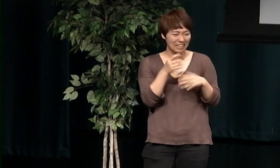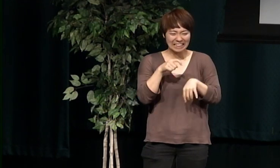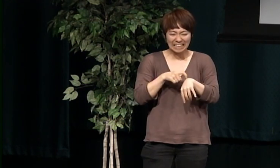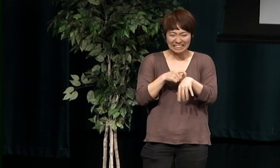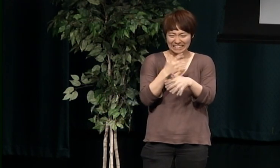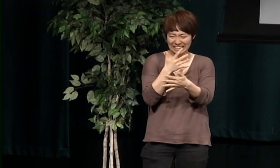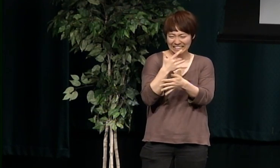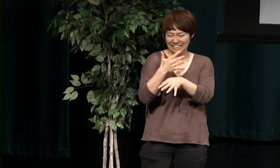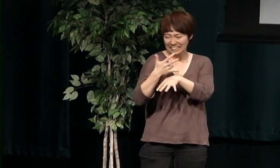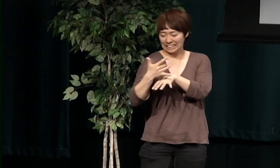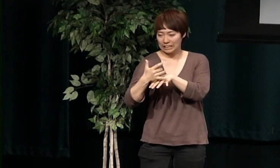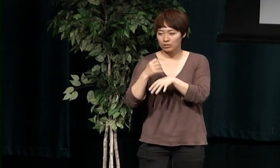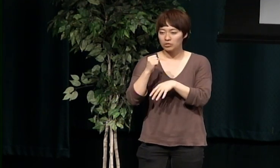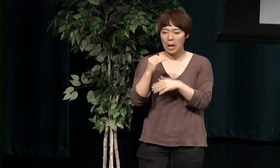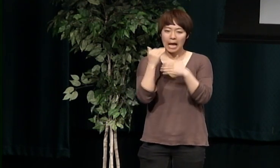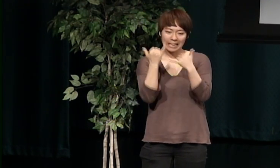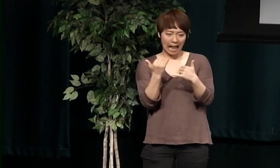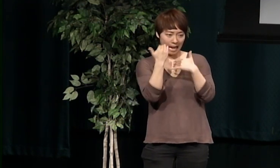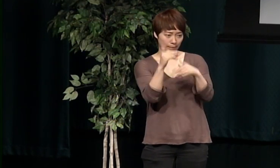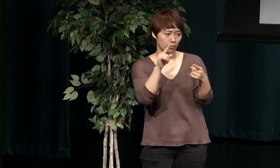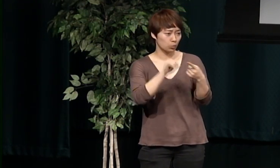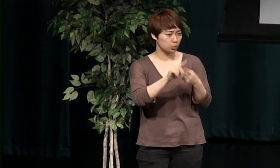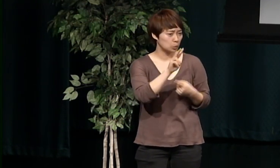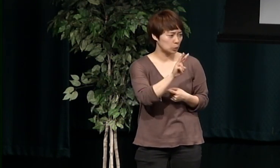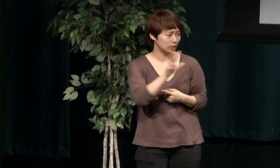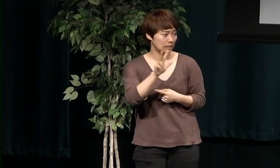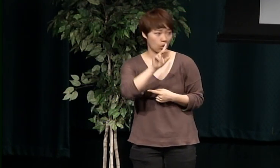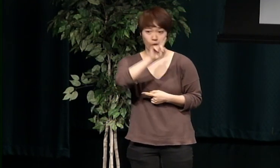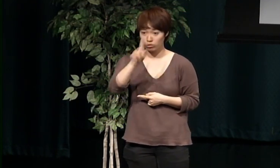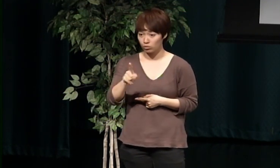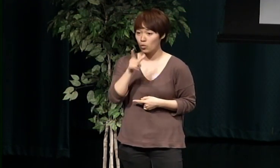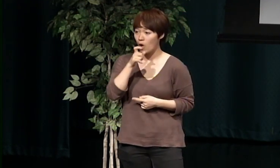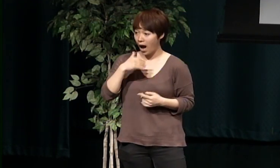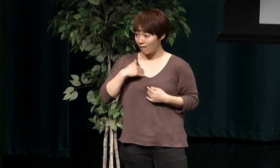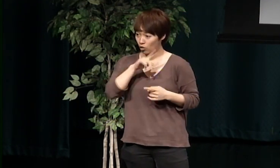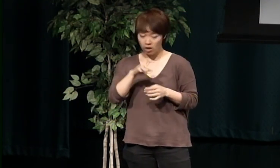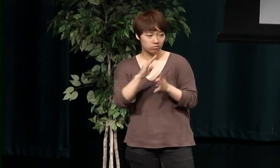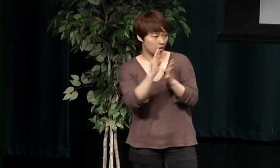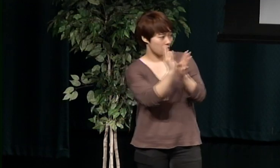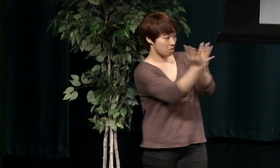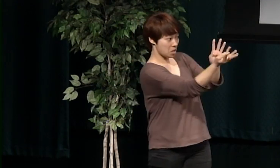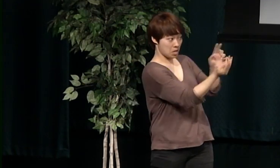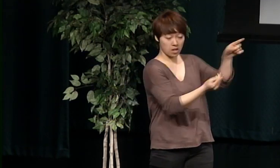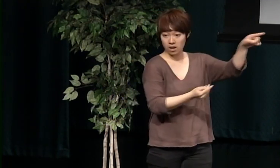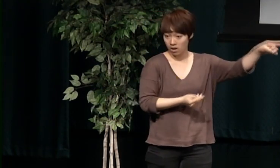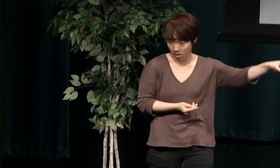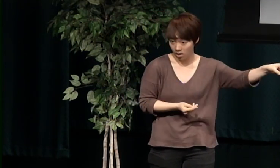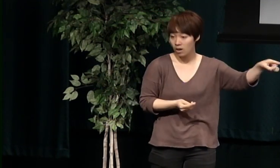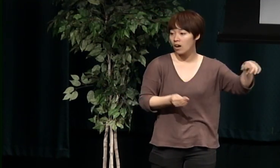We do, you know. We planned for a Q&A., but we really have very little time.